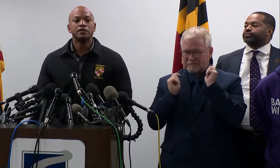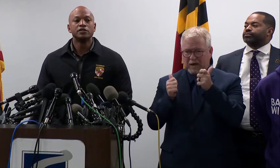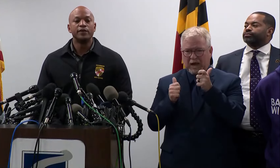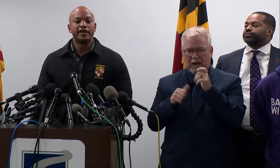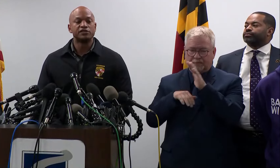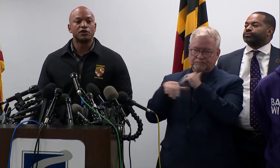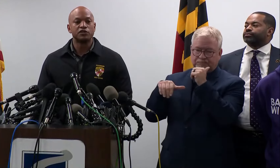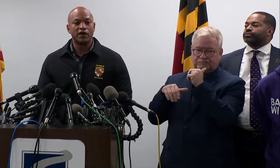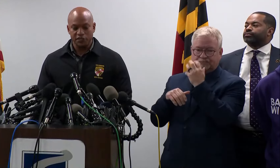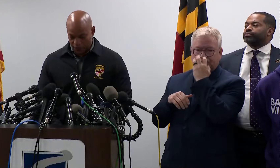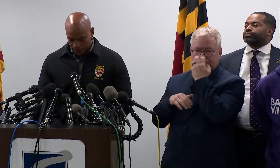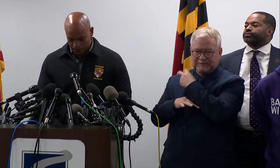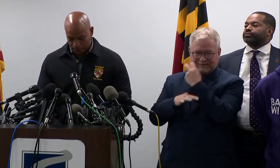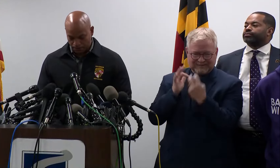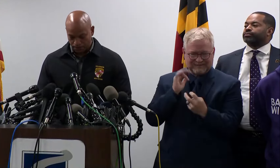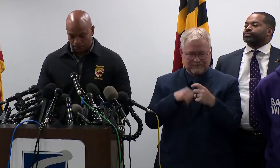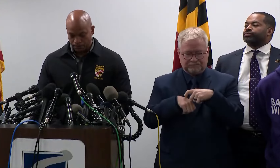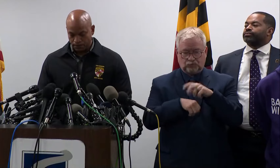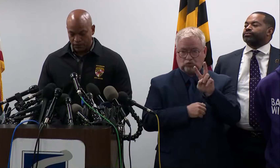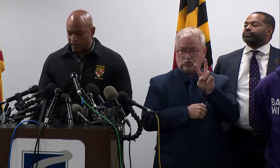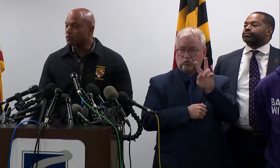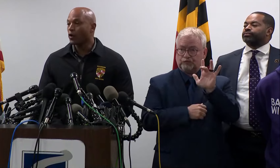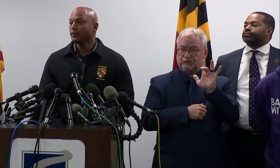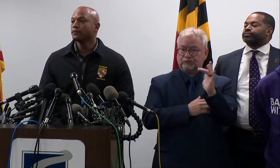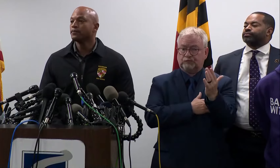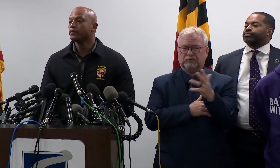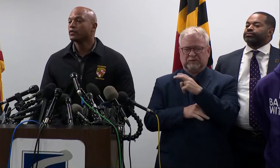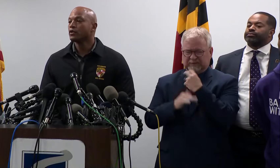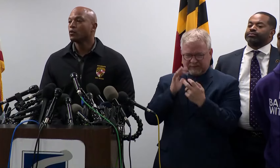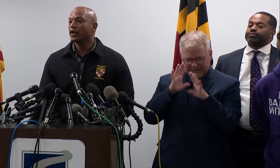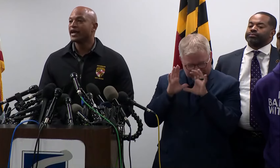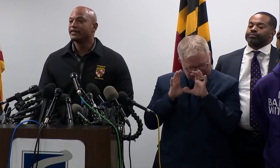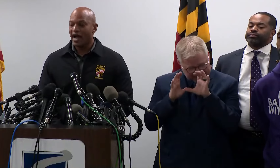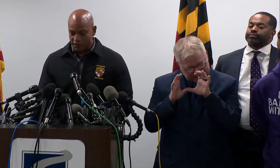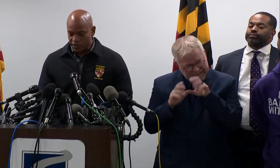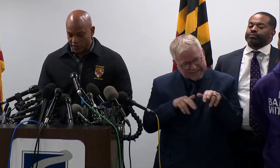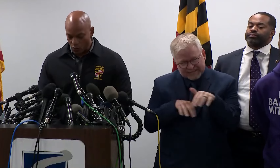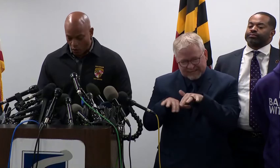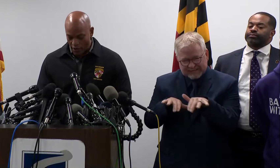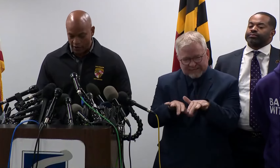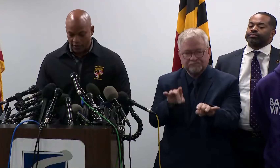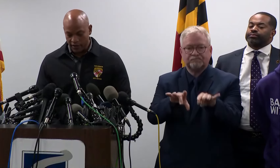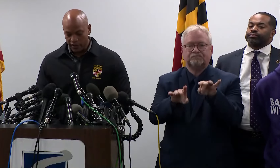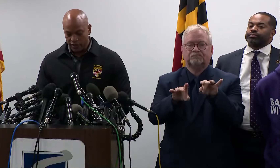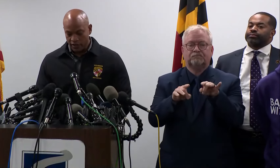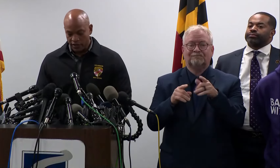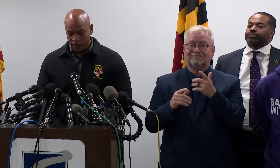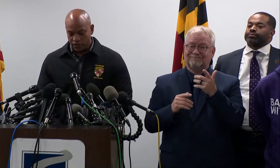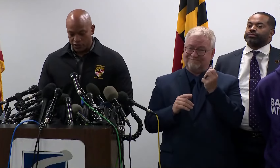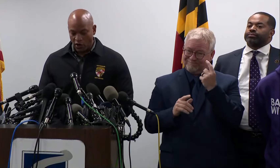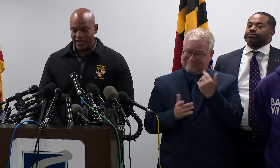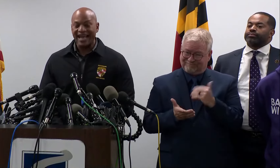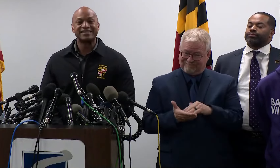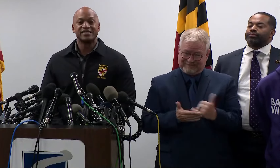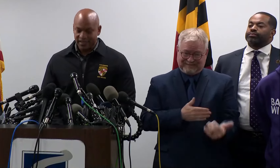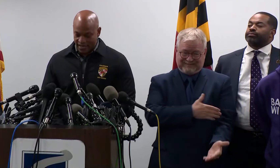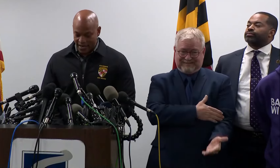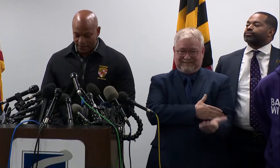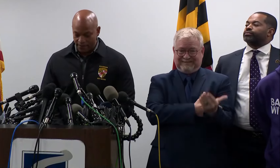to begin search and rescue. This morning, we had divers in the water starting at 6 a.m.